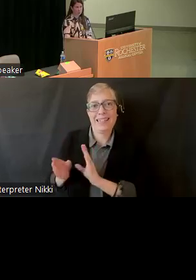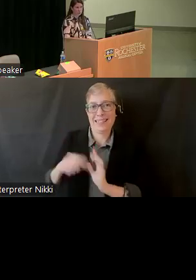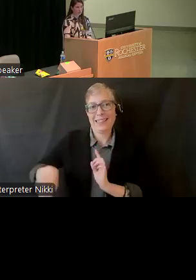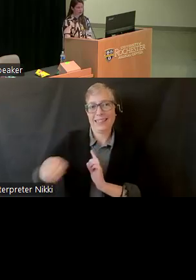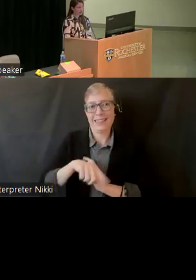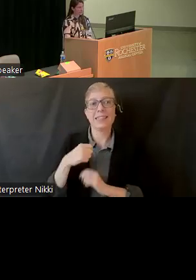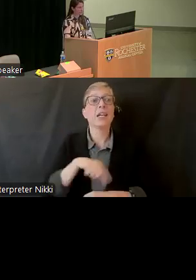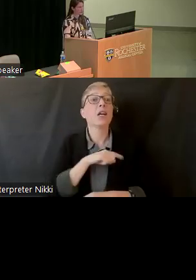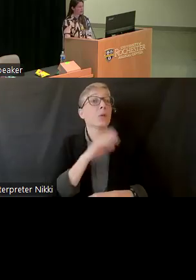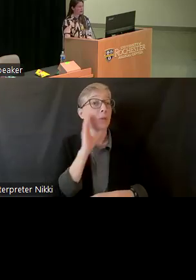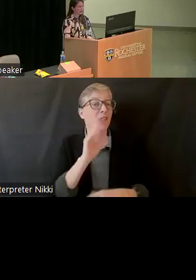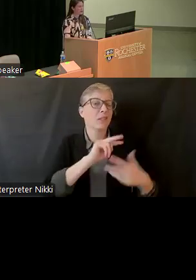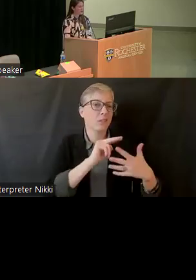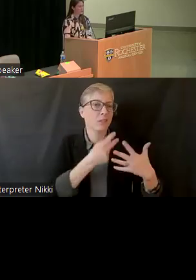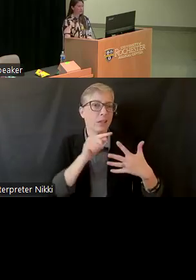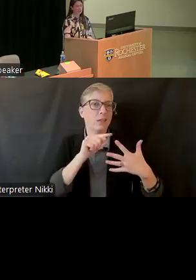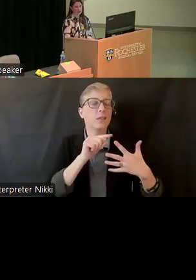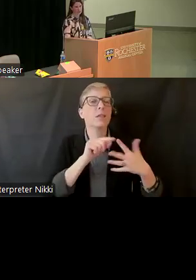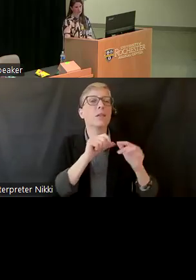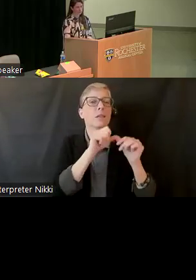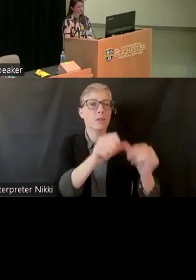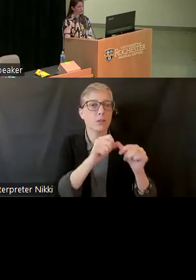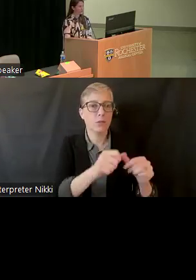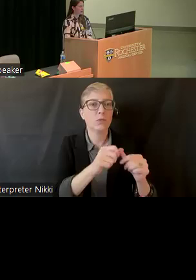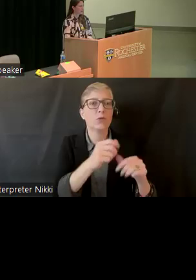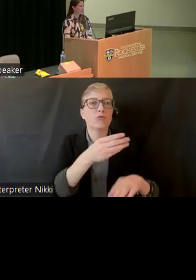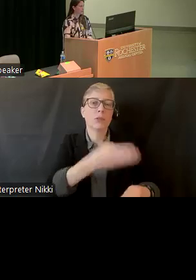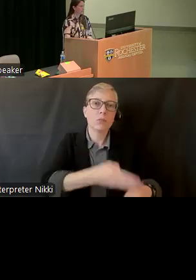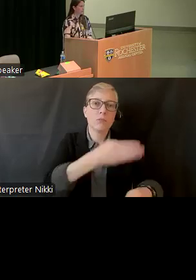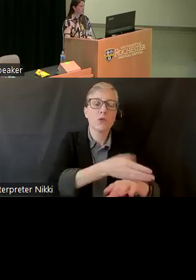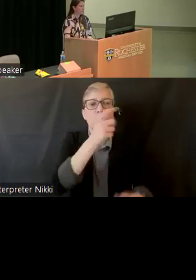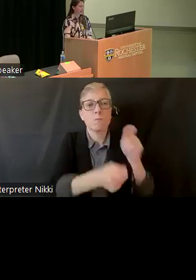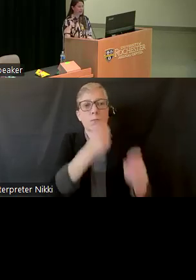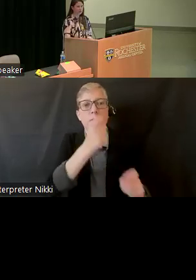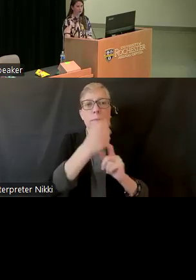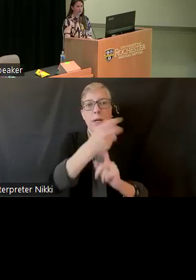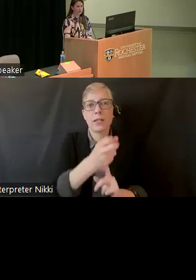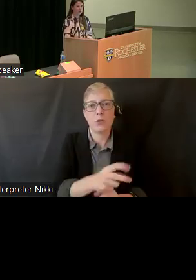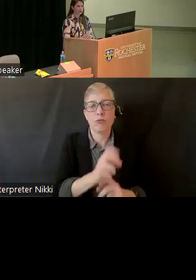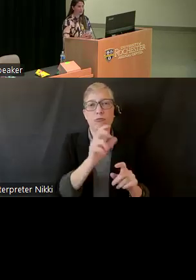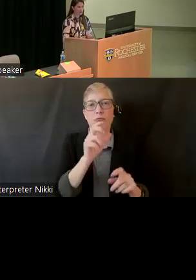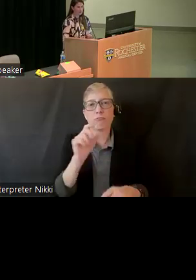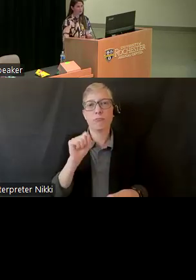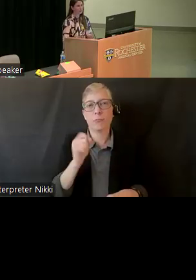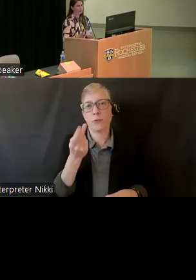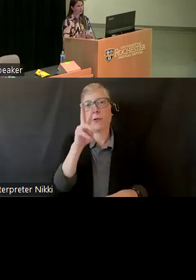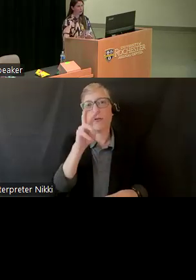improve that get more uh useful information for folks um but again there's so much amazing work